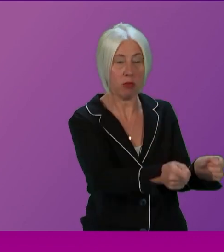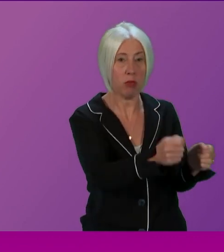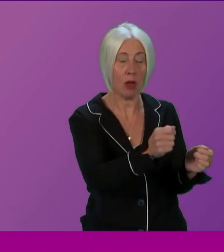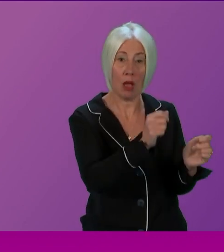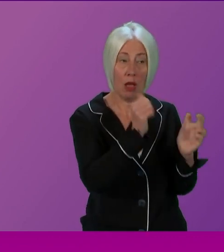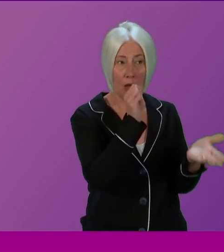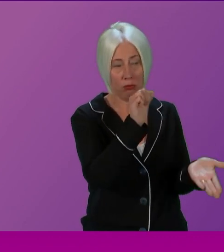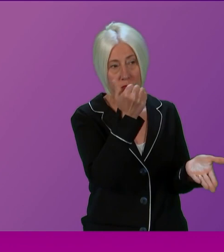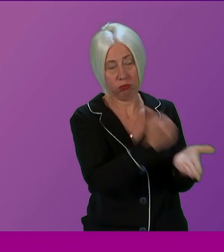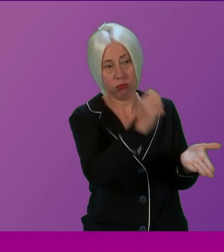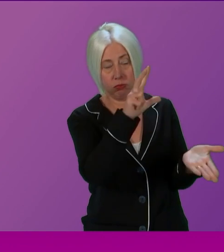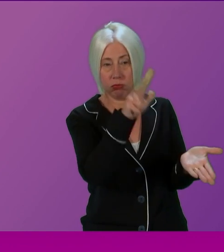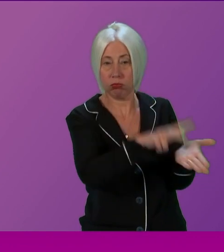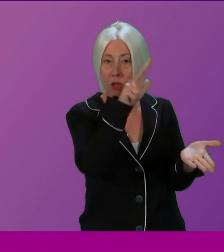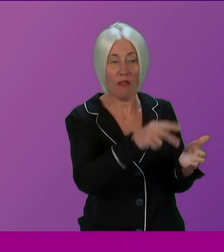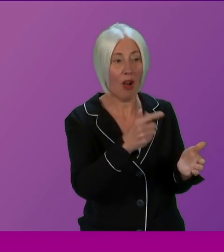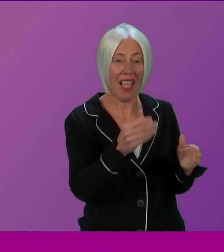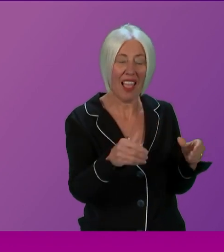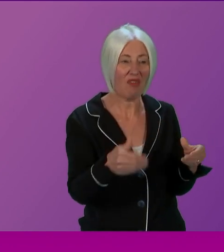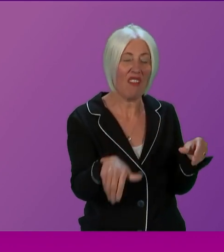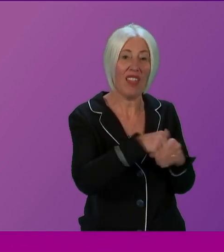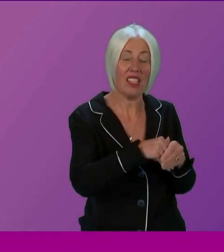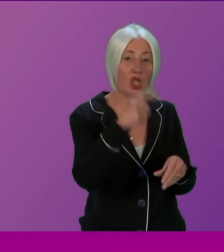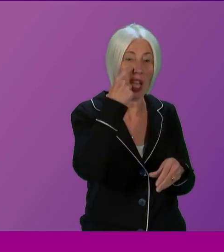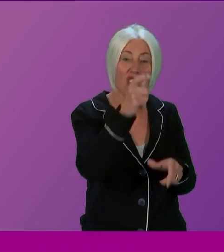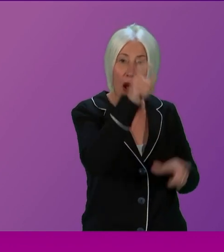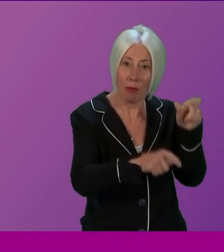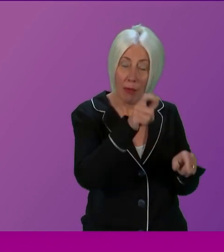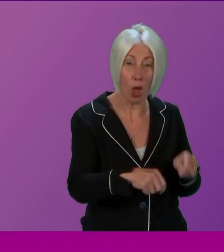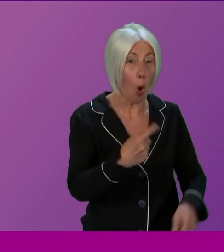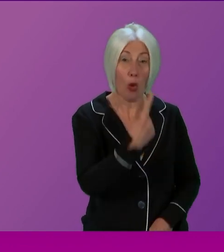from investors in young people, making it only one of 11 organisations in Scotland